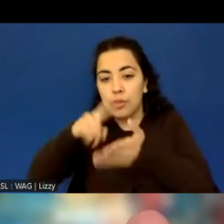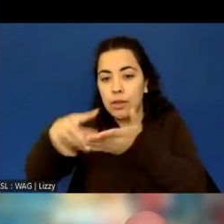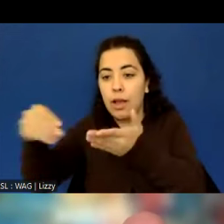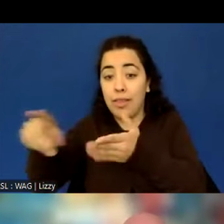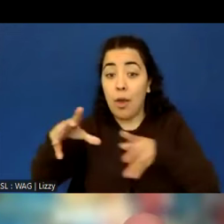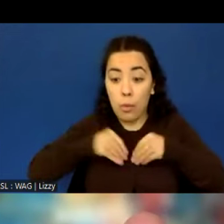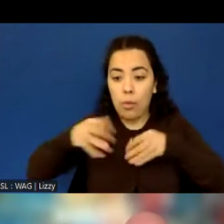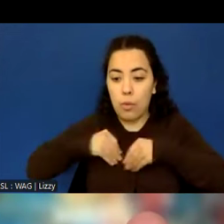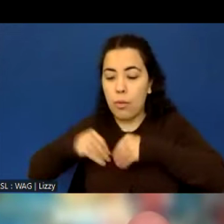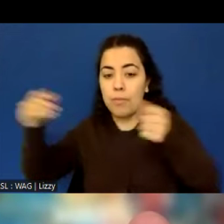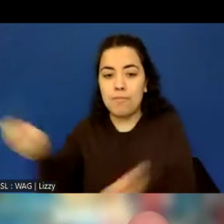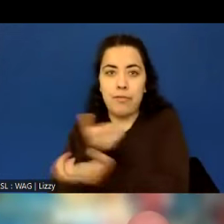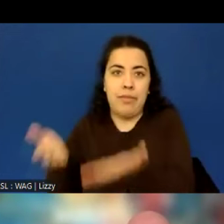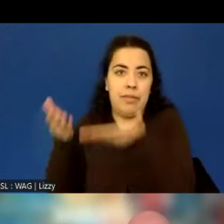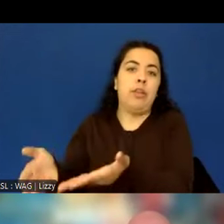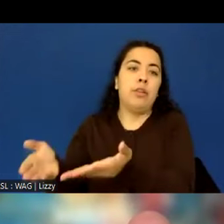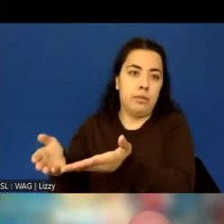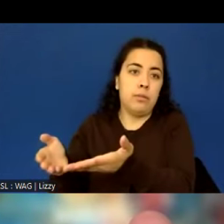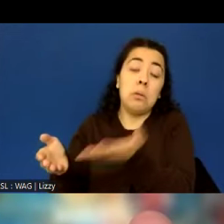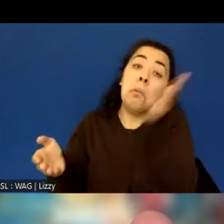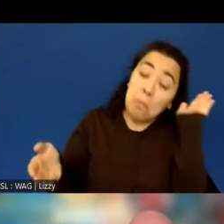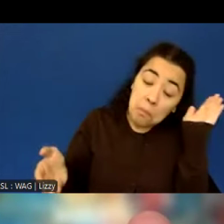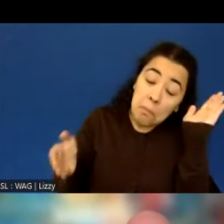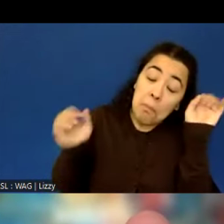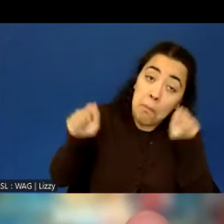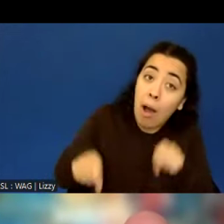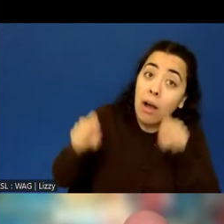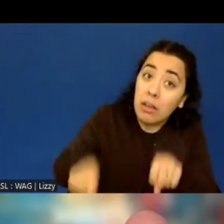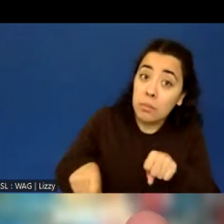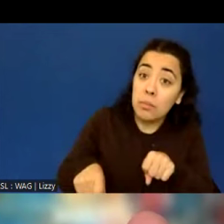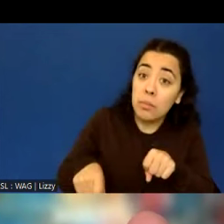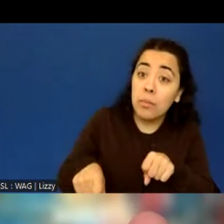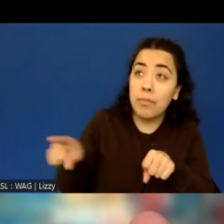that are in there. And it's possible that they might just be owning the strategy part of that,